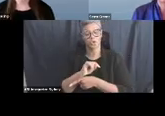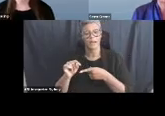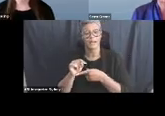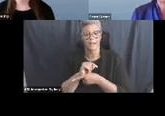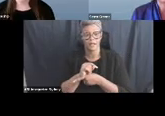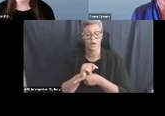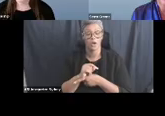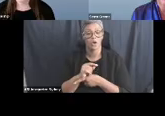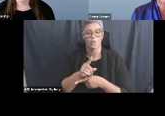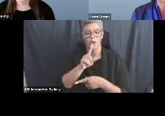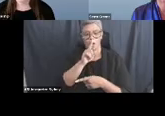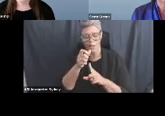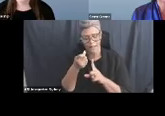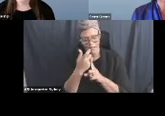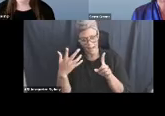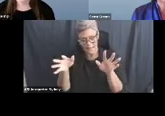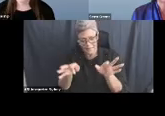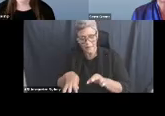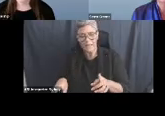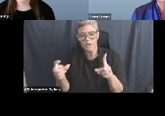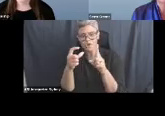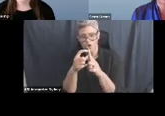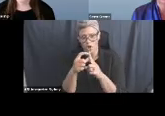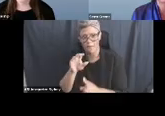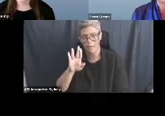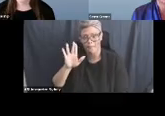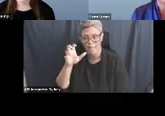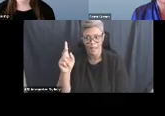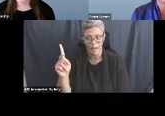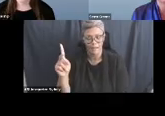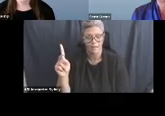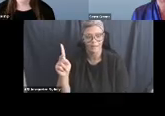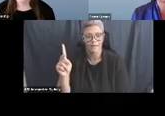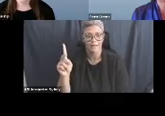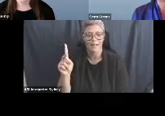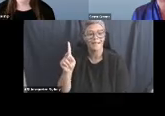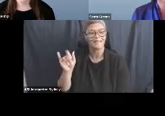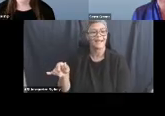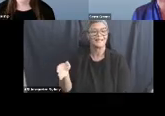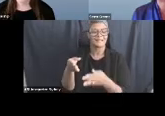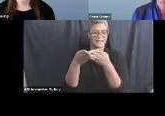using the term black as a more expansive and inclusive descriptor, one that reflects the